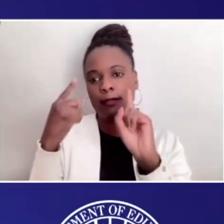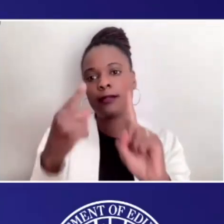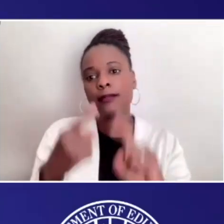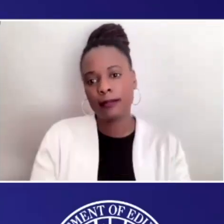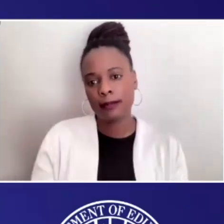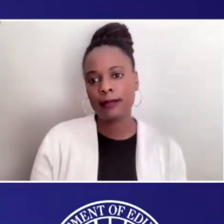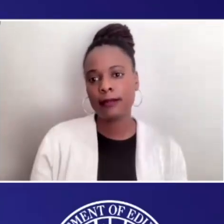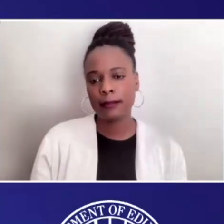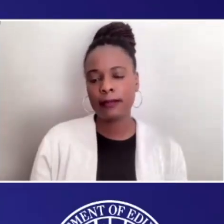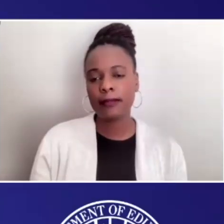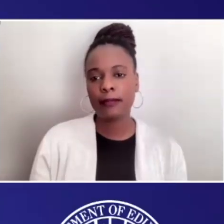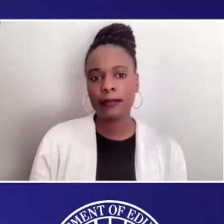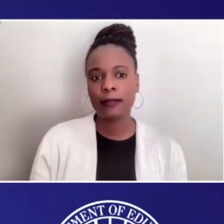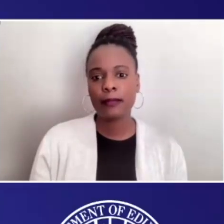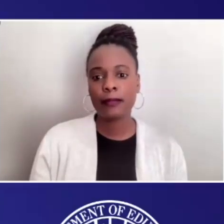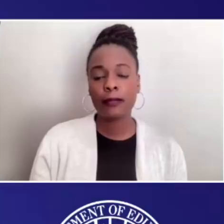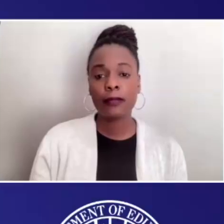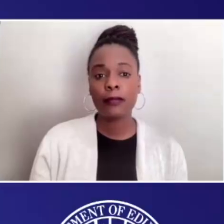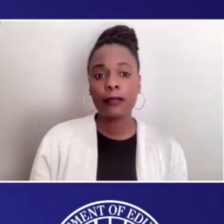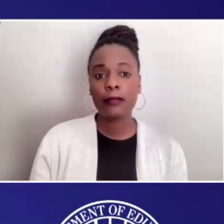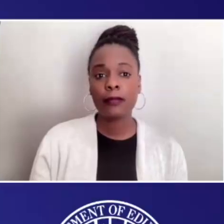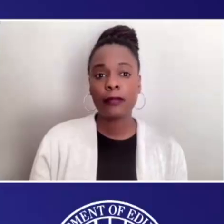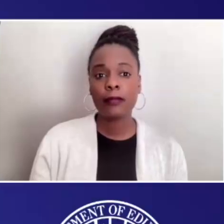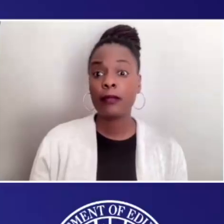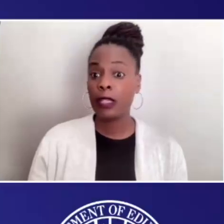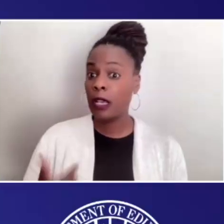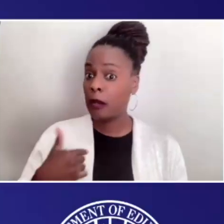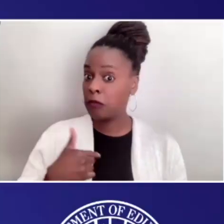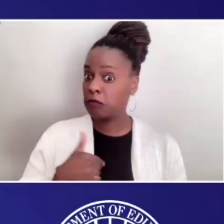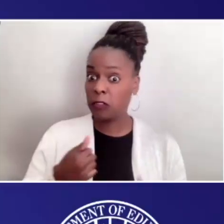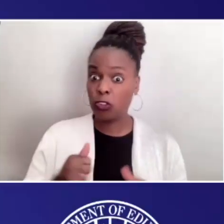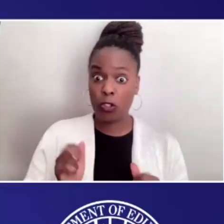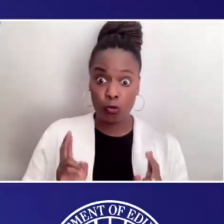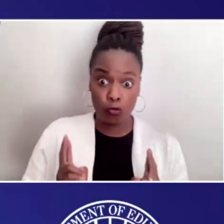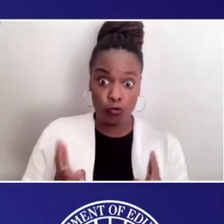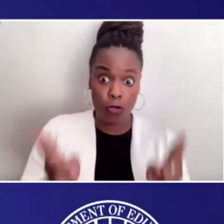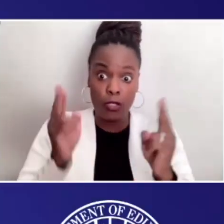I am not a proponent of rushing the process by any stretch of the imagination.